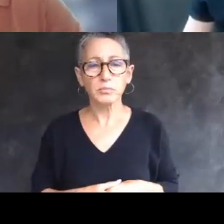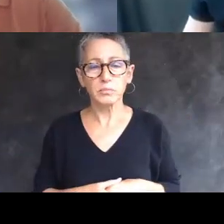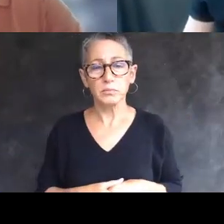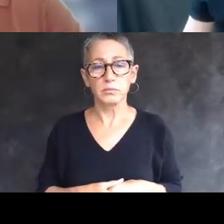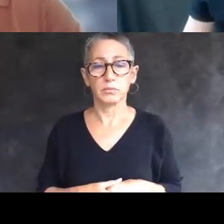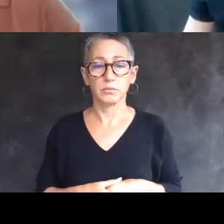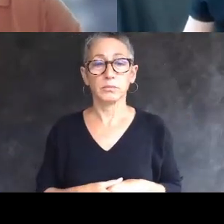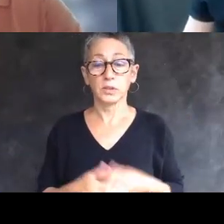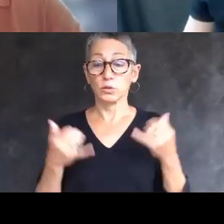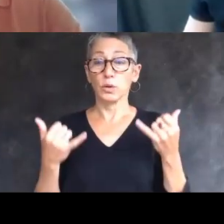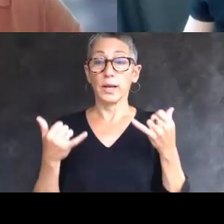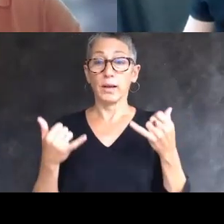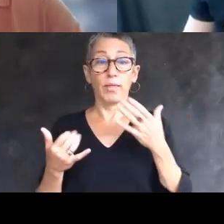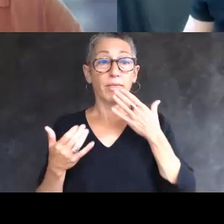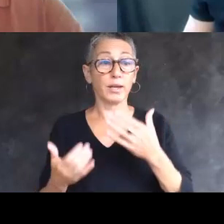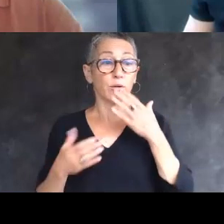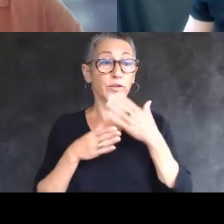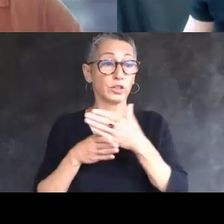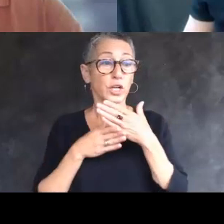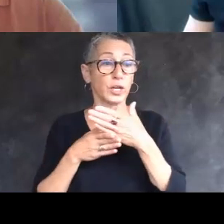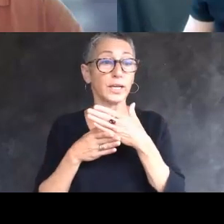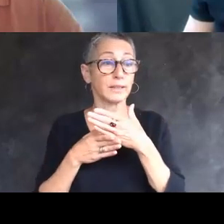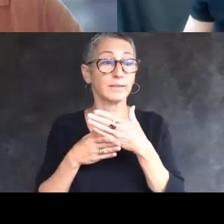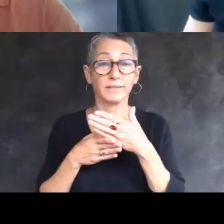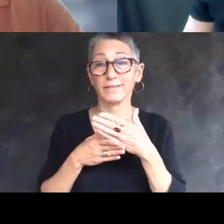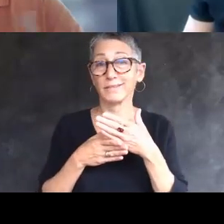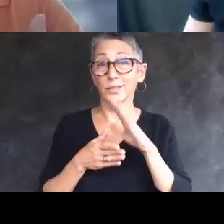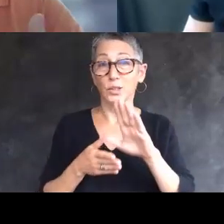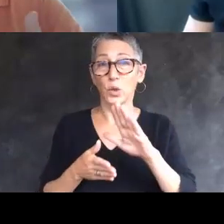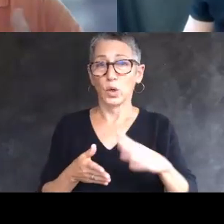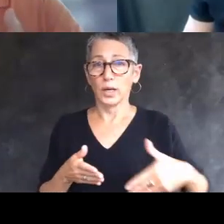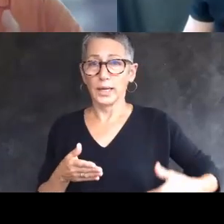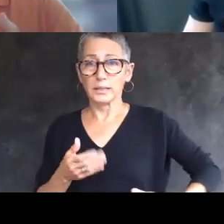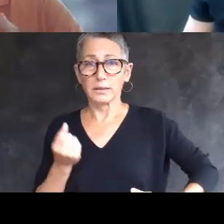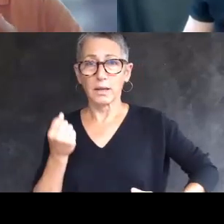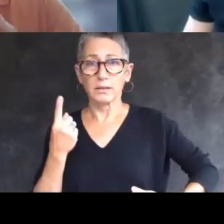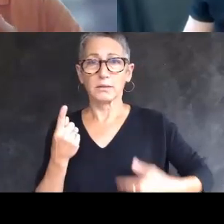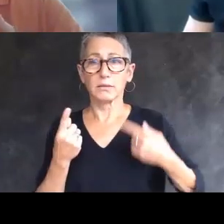So, so far this morning, we've talked about public safety definitions,